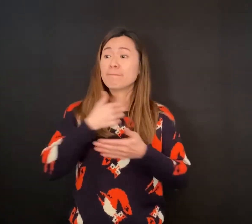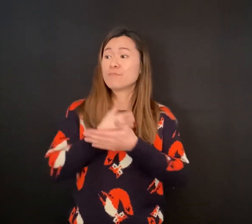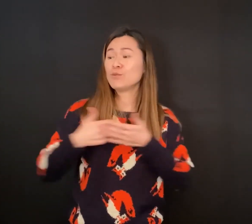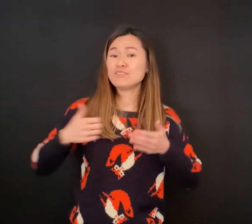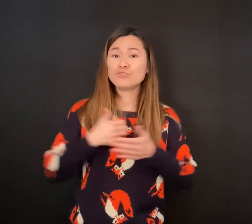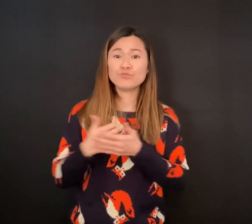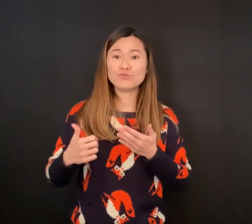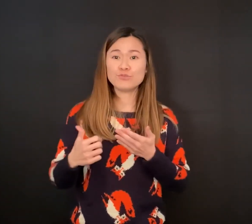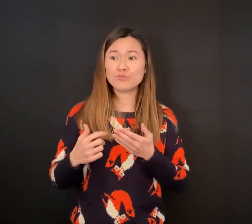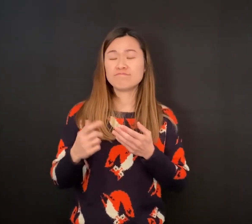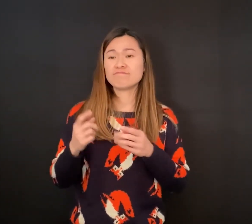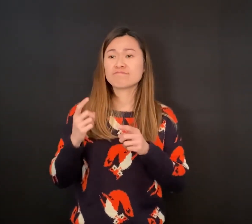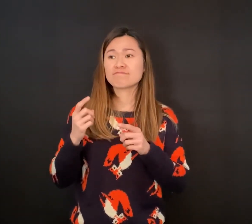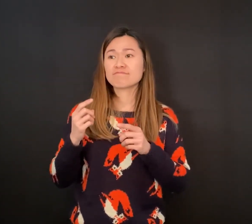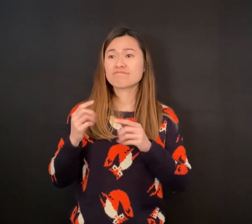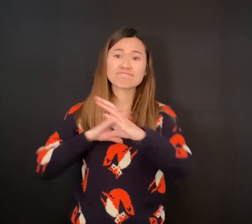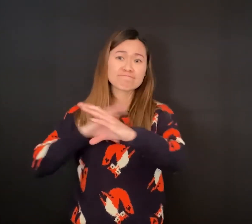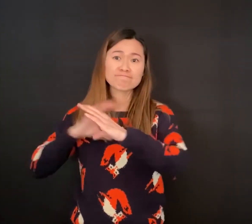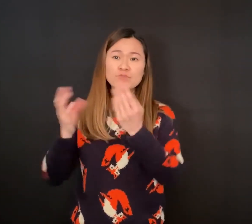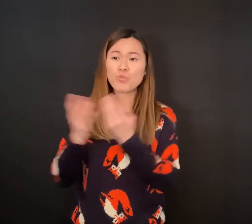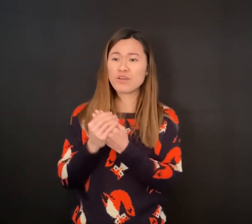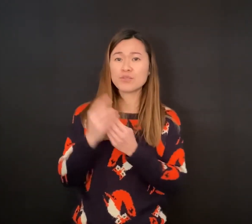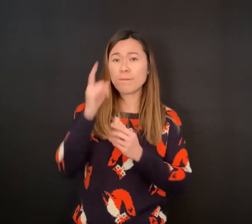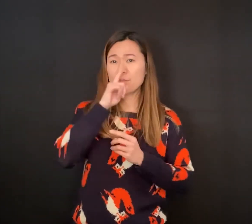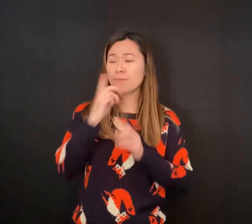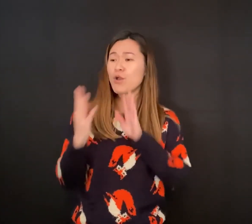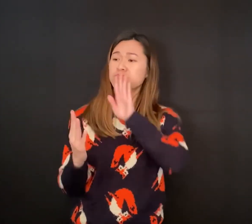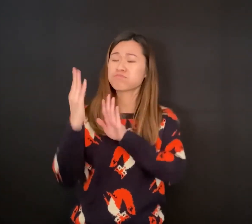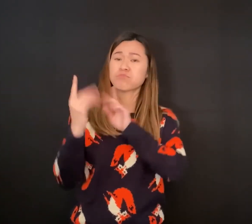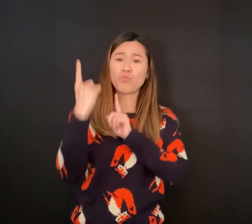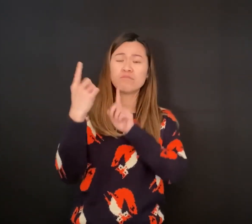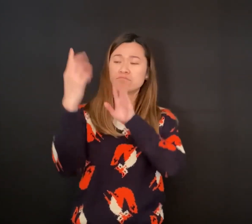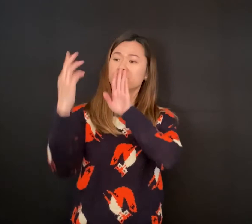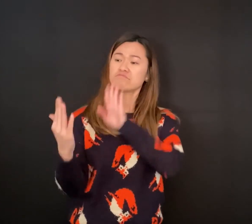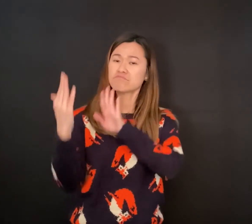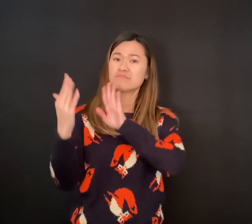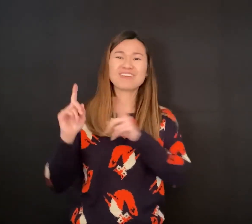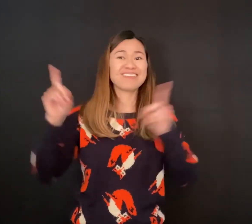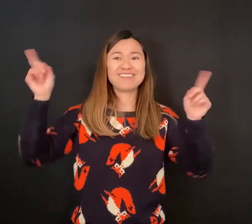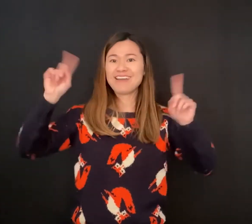Usually I communication with people one on one and face to face.